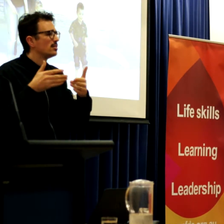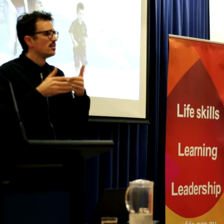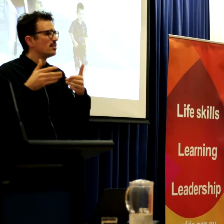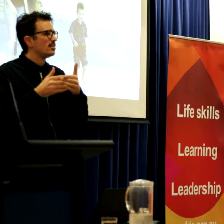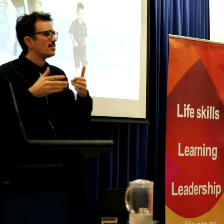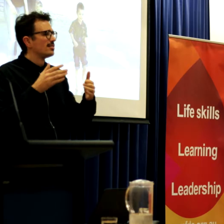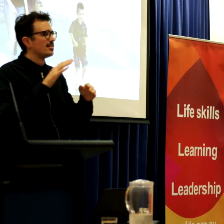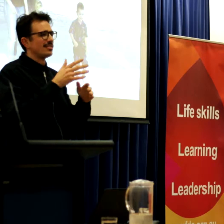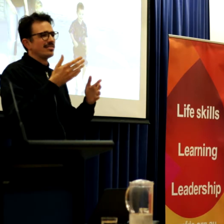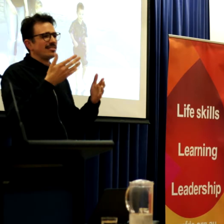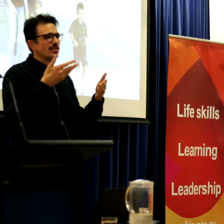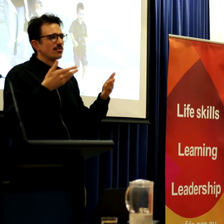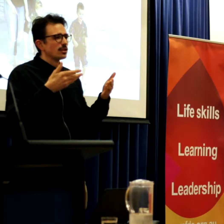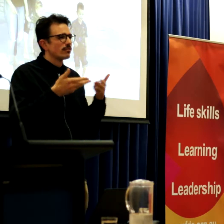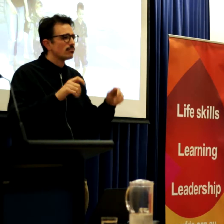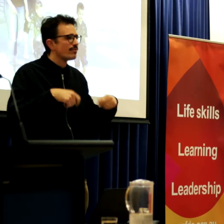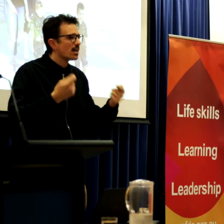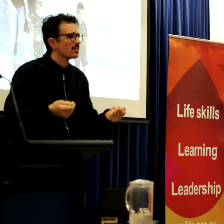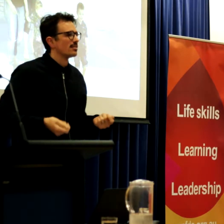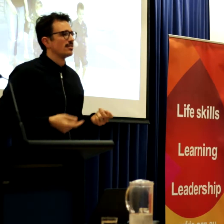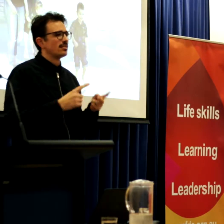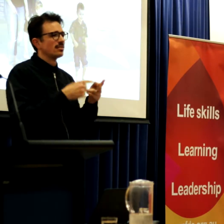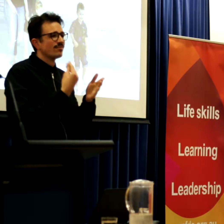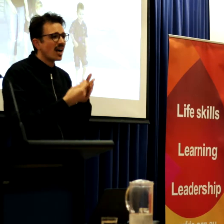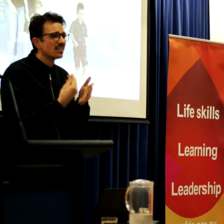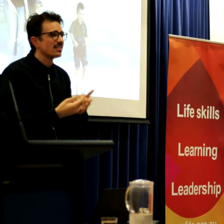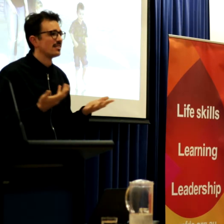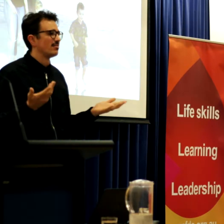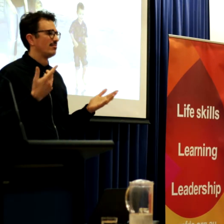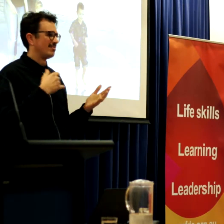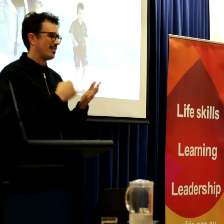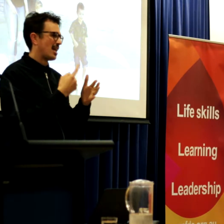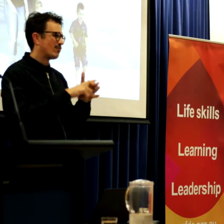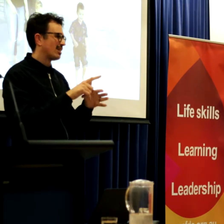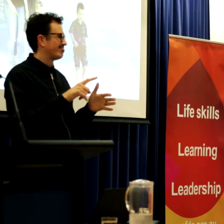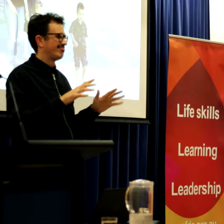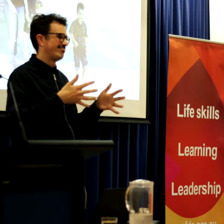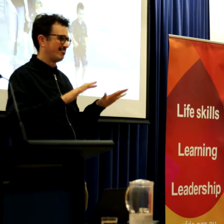There was a lot of barriers that we had over there, service provision, access to funding.